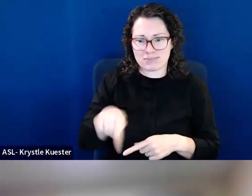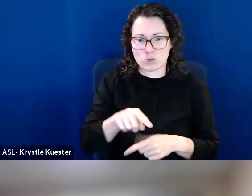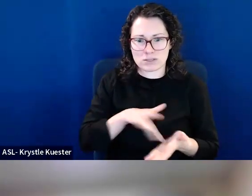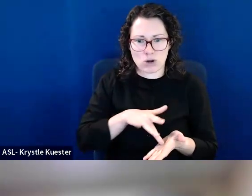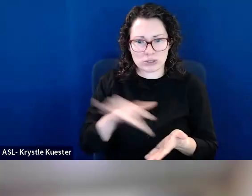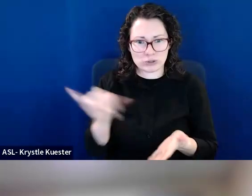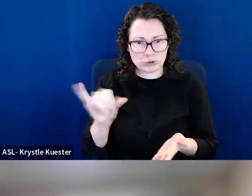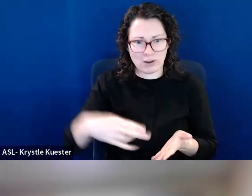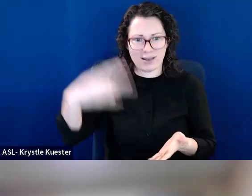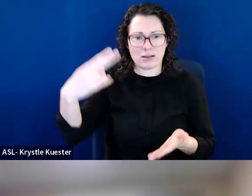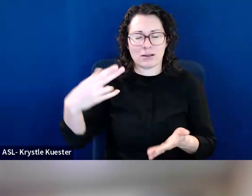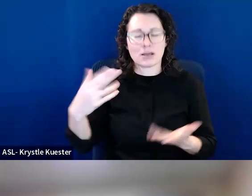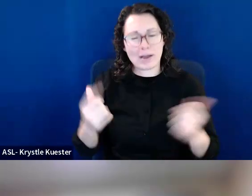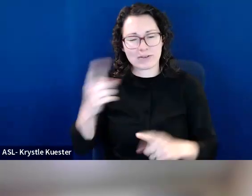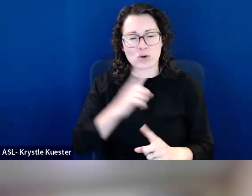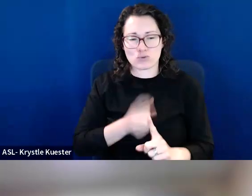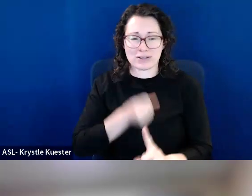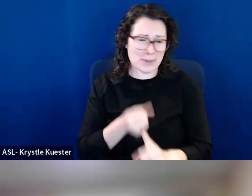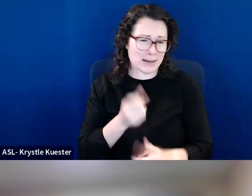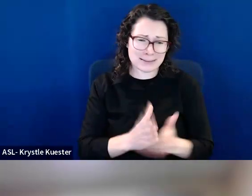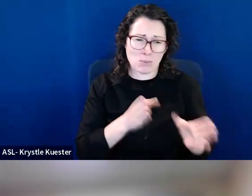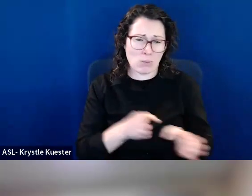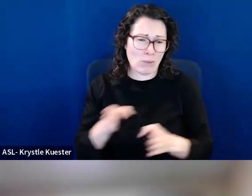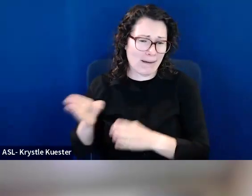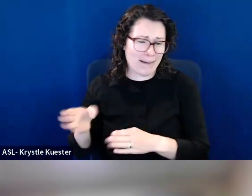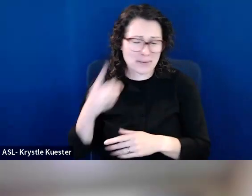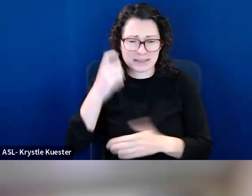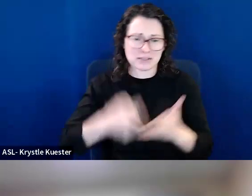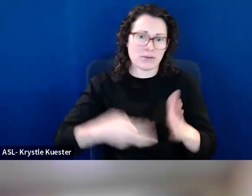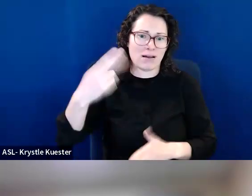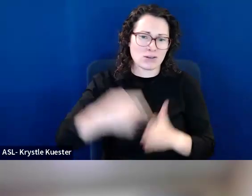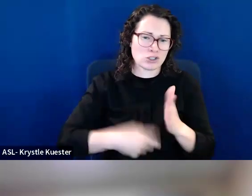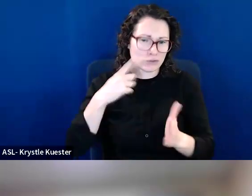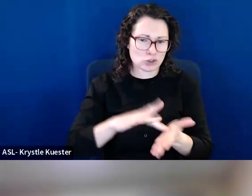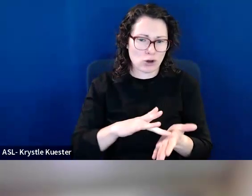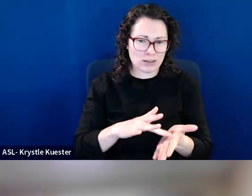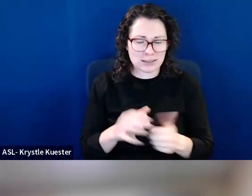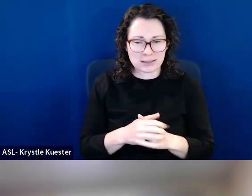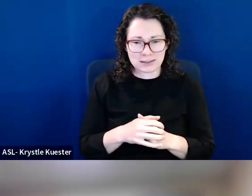so really everyone is affected in some way by the high cost of drugs even if you know they are lucky